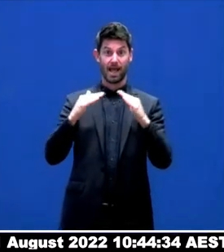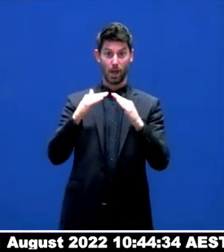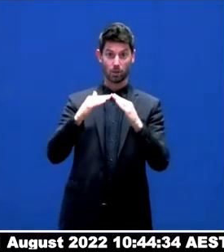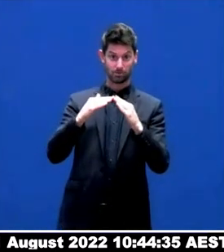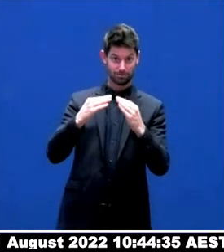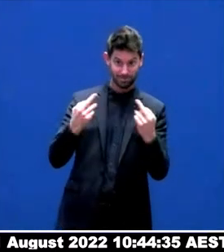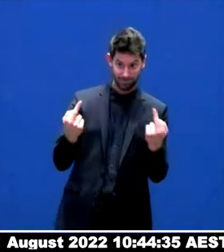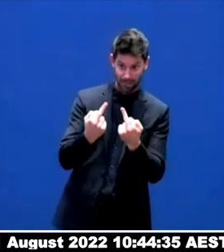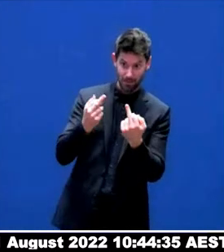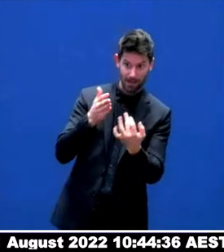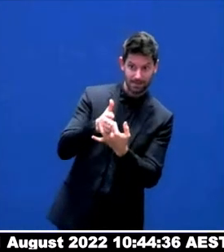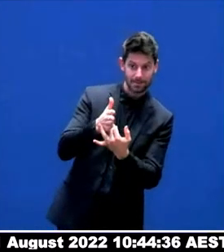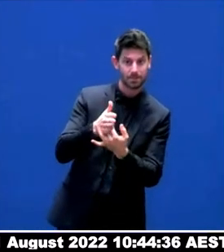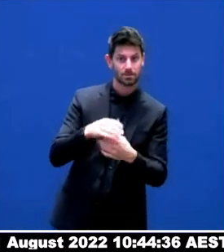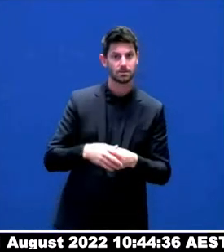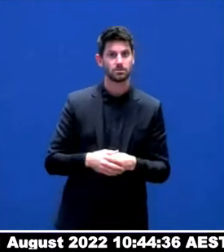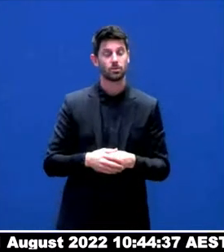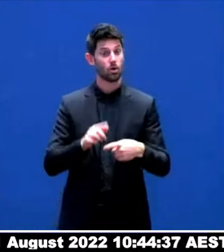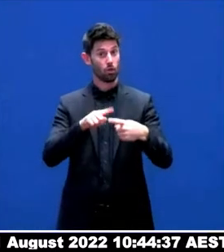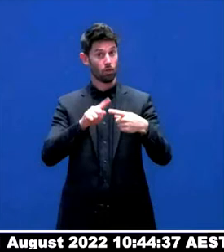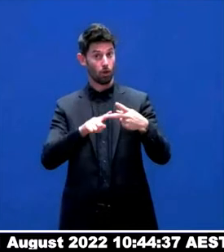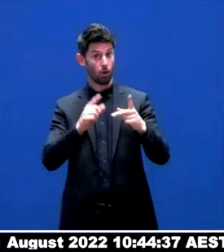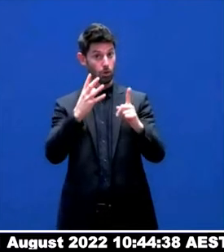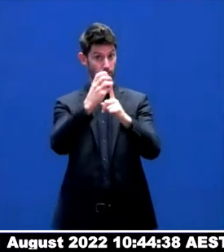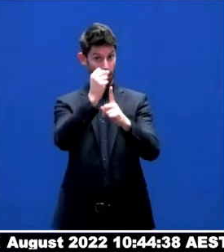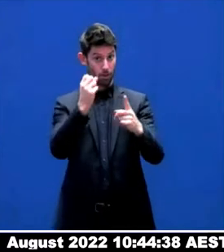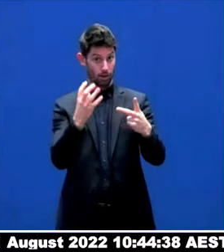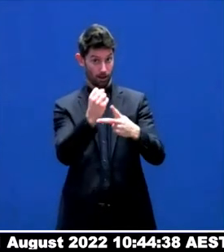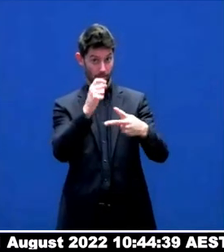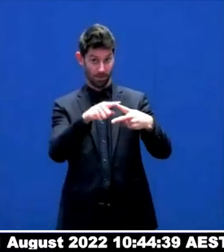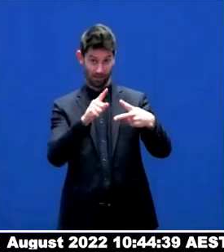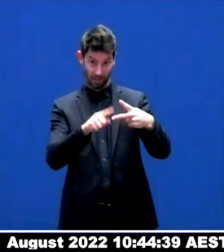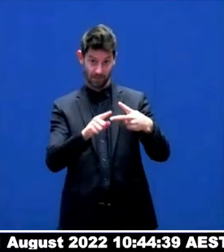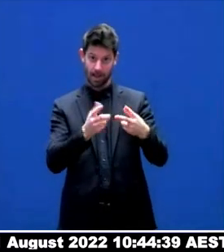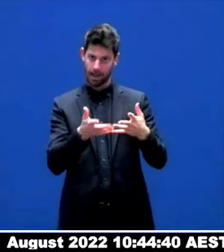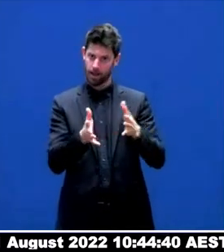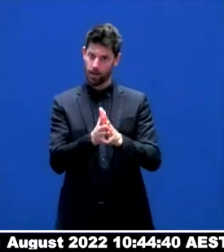And in terms of those outcomes, are these going to be the sort of measures that the